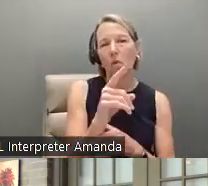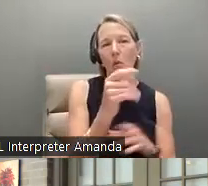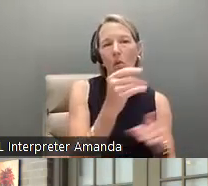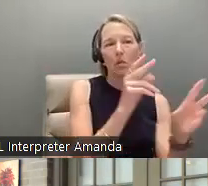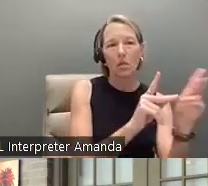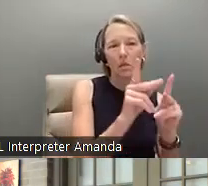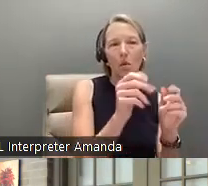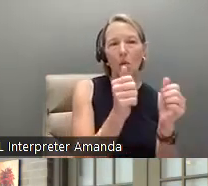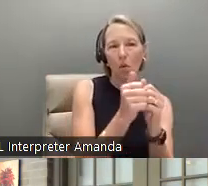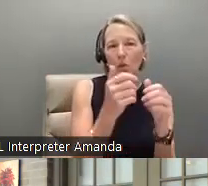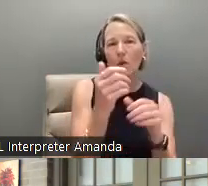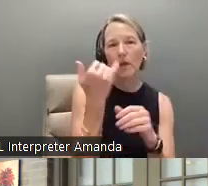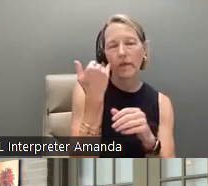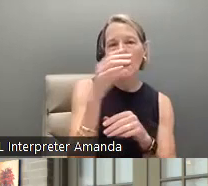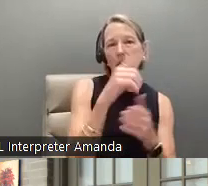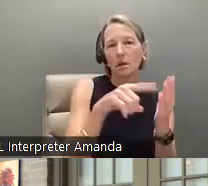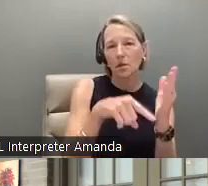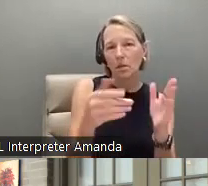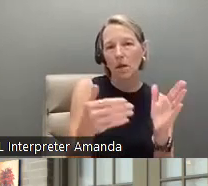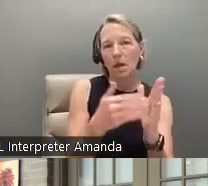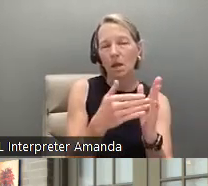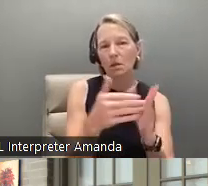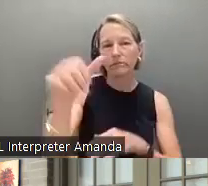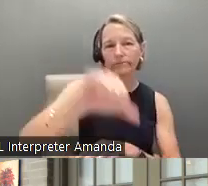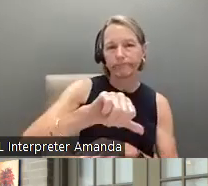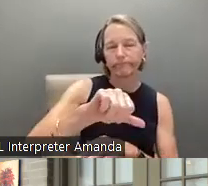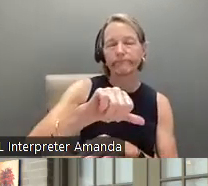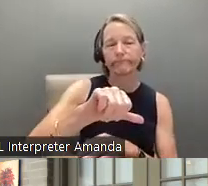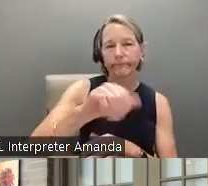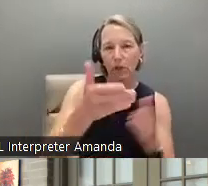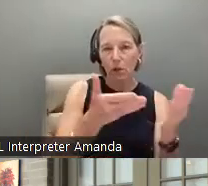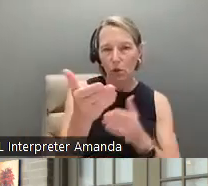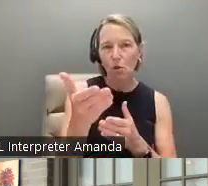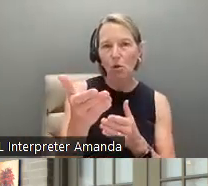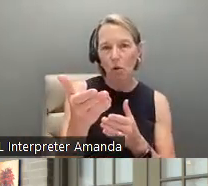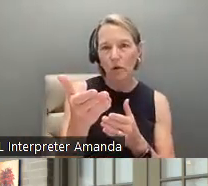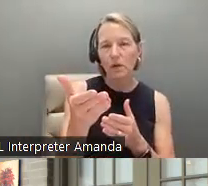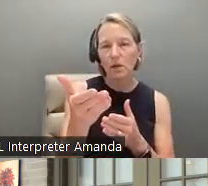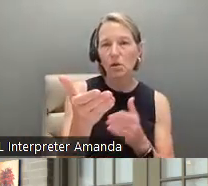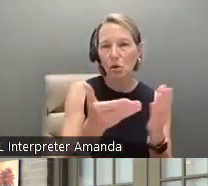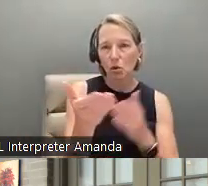when they have been discriminated against denies denied services to services services to which they